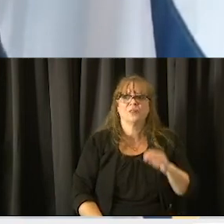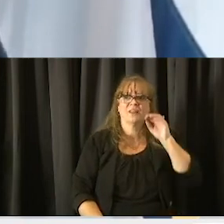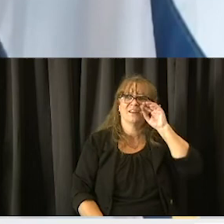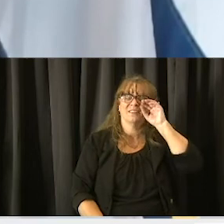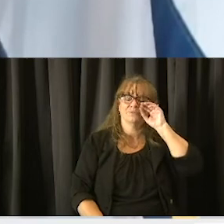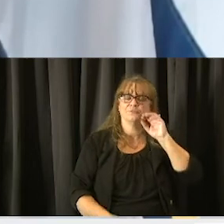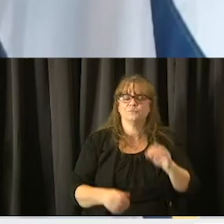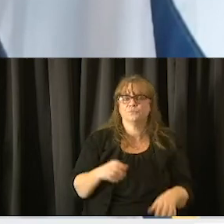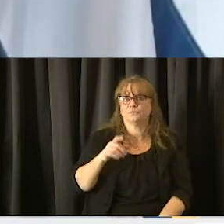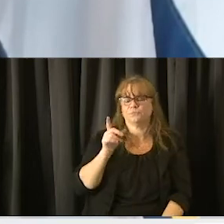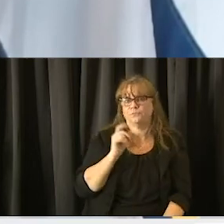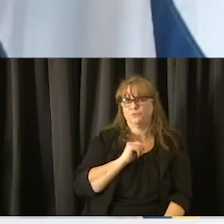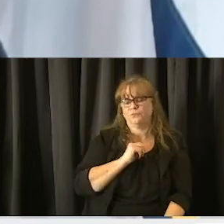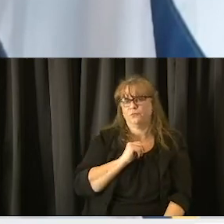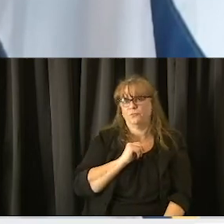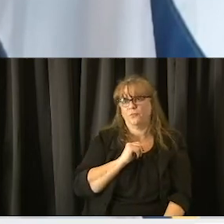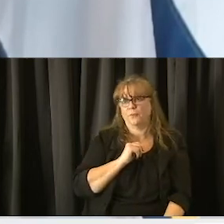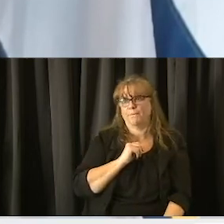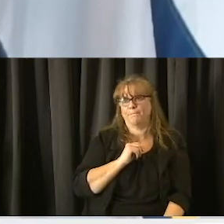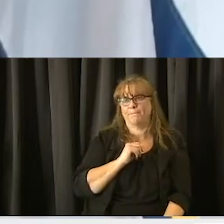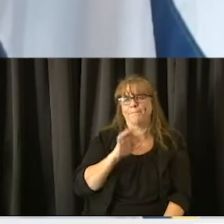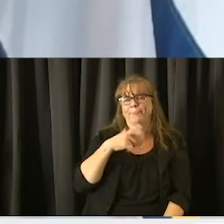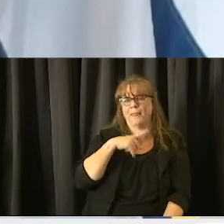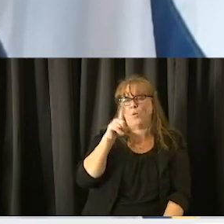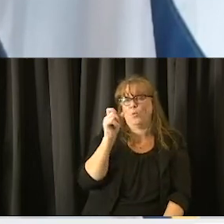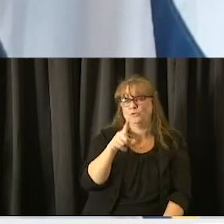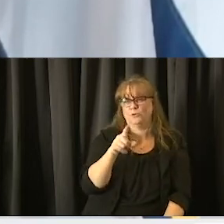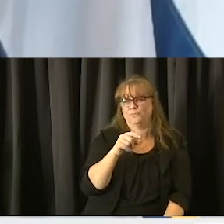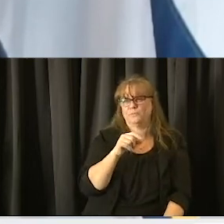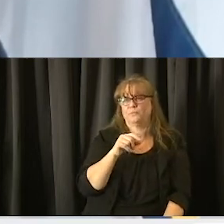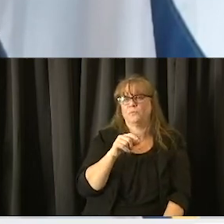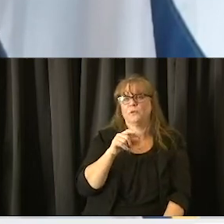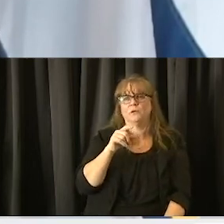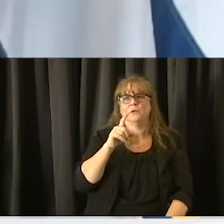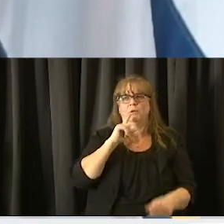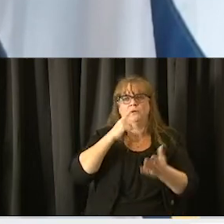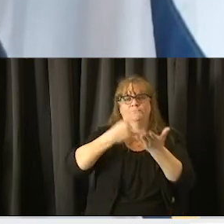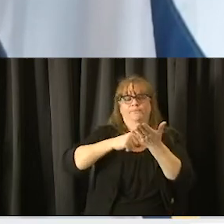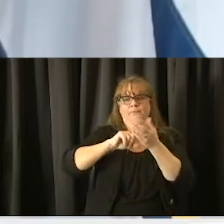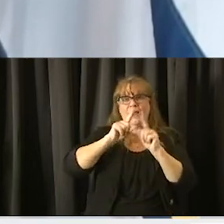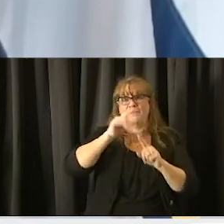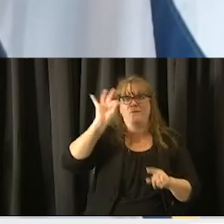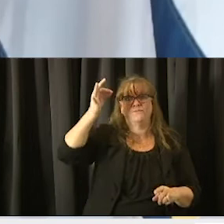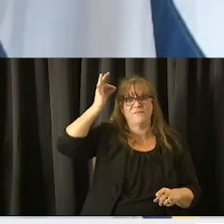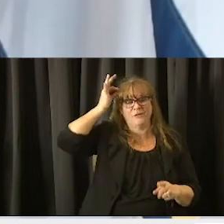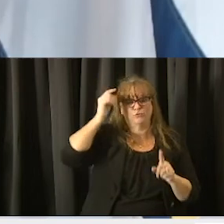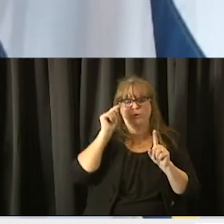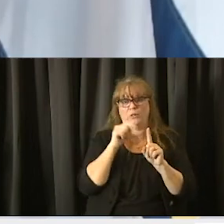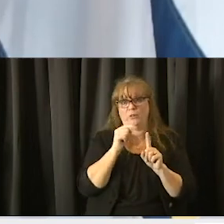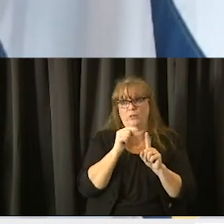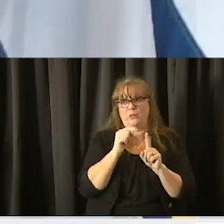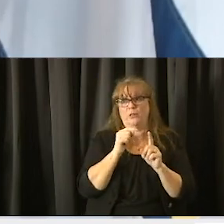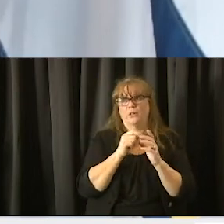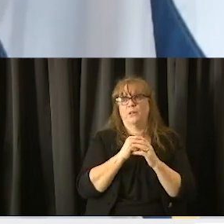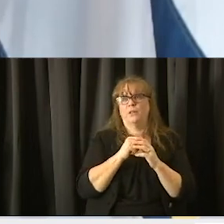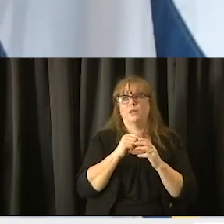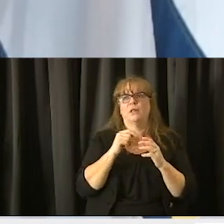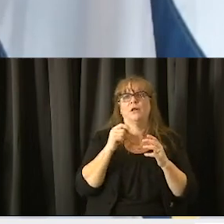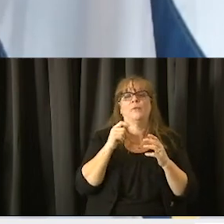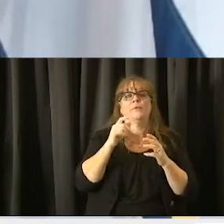possible governor this is vinnie del judice at bloomberg news in denver three questions